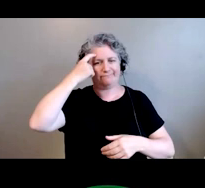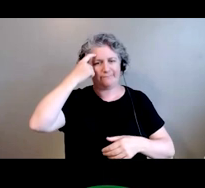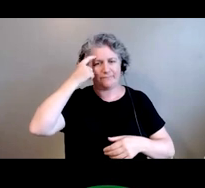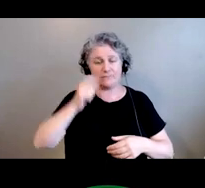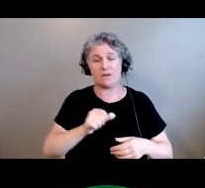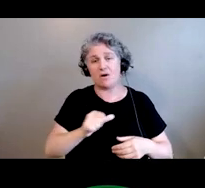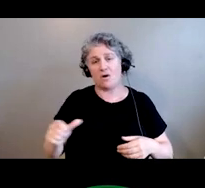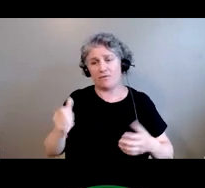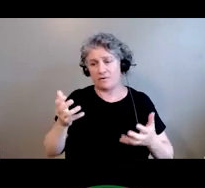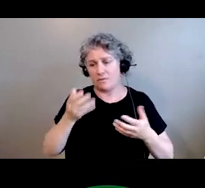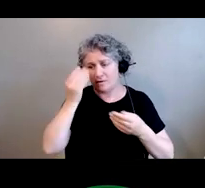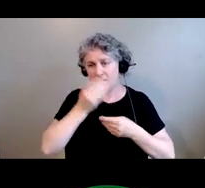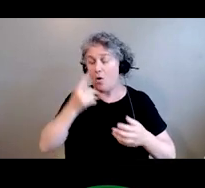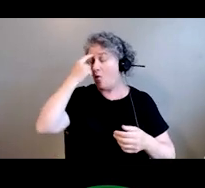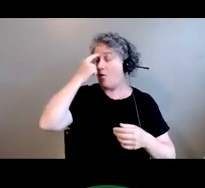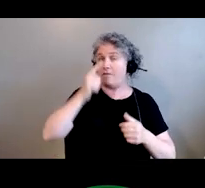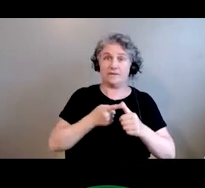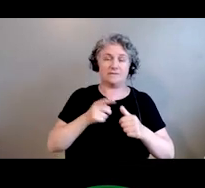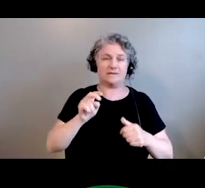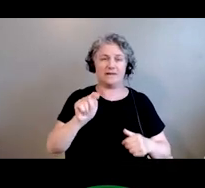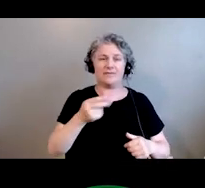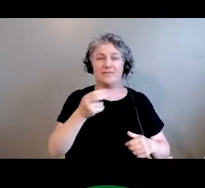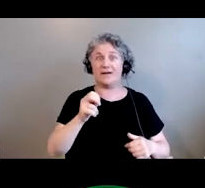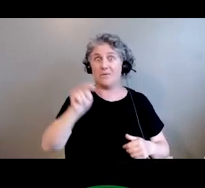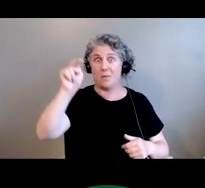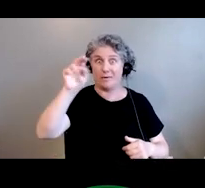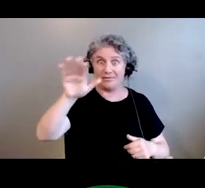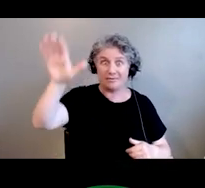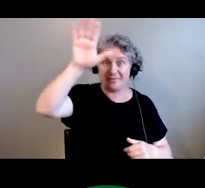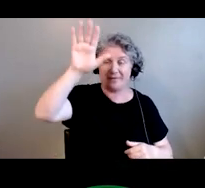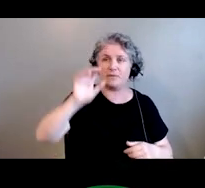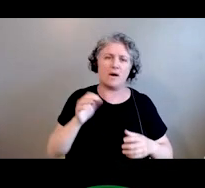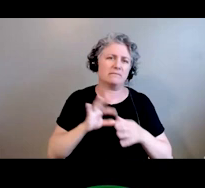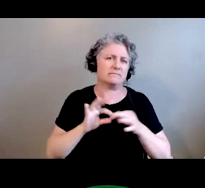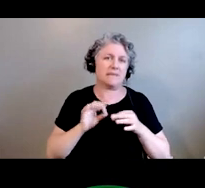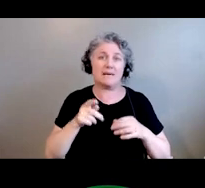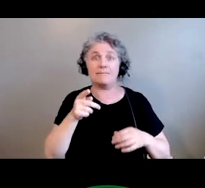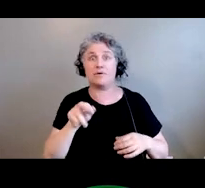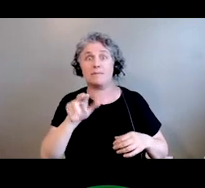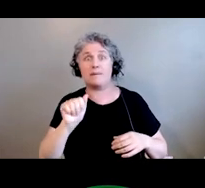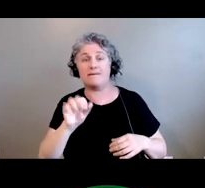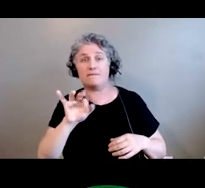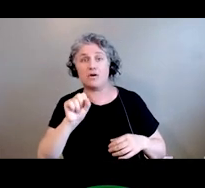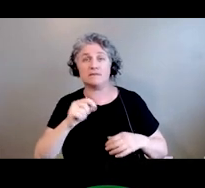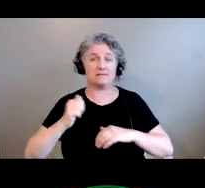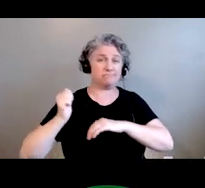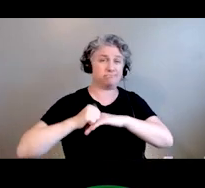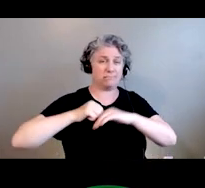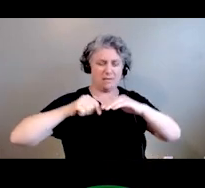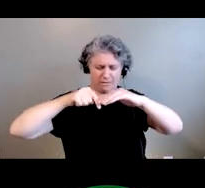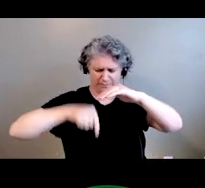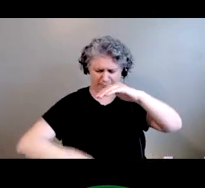we have no, rains and no, fires, which really doesn't happen, but, we're seeing in the North